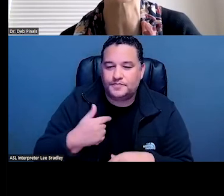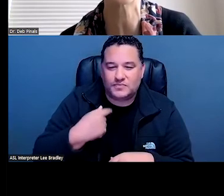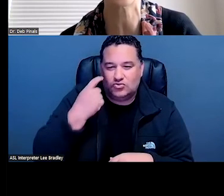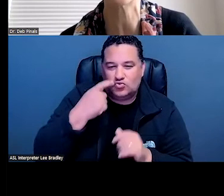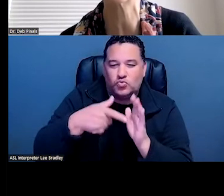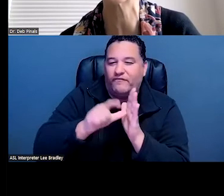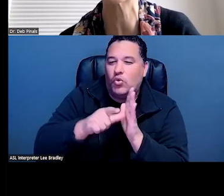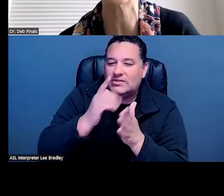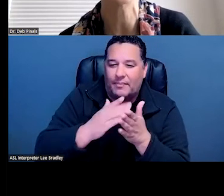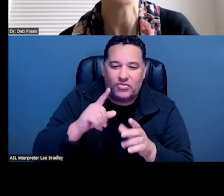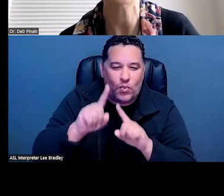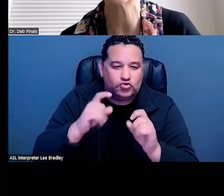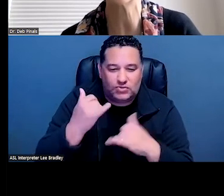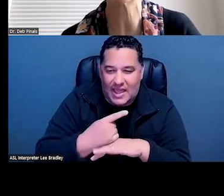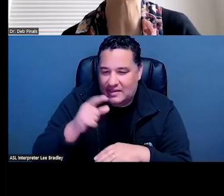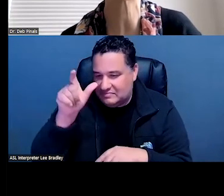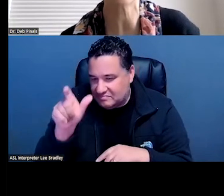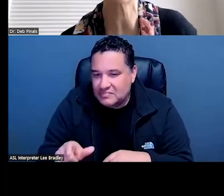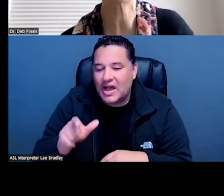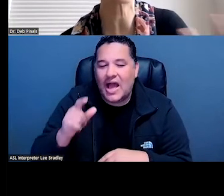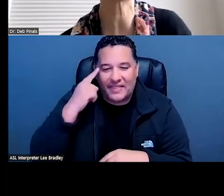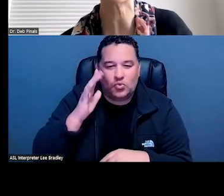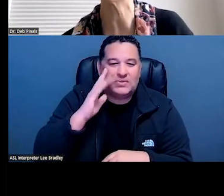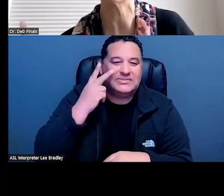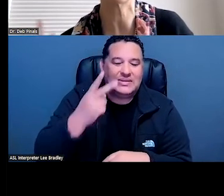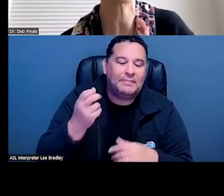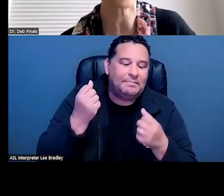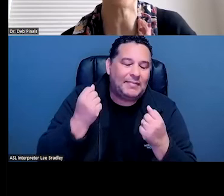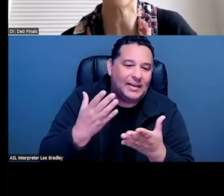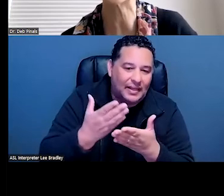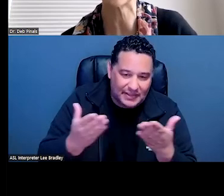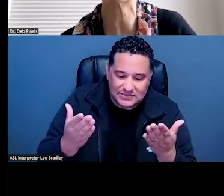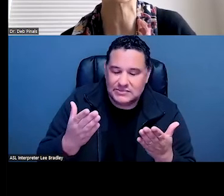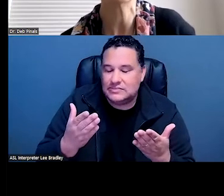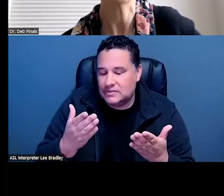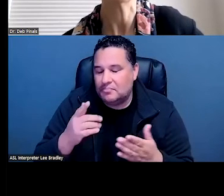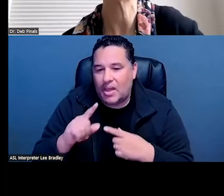FOCUS, SPECIFICALLY ON CRISIS SERVICES. AND, JUST WAS REVIEWING SOME OF THE QUESTIONS TODAY. I THINK YOU ARE